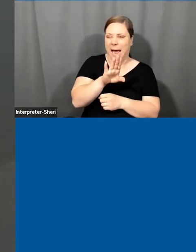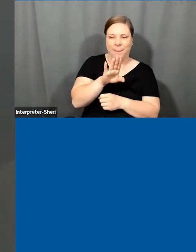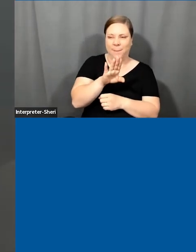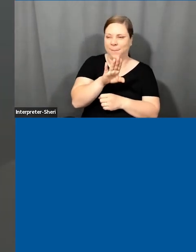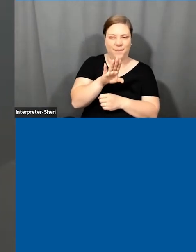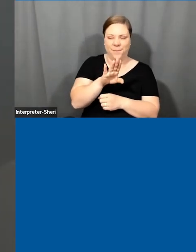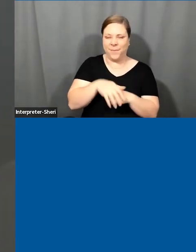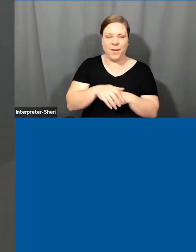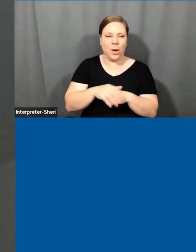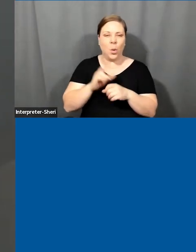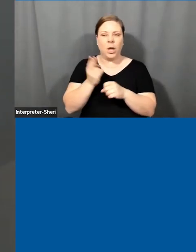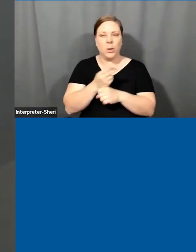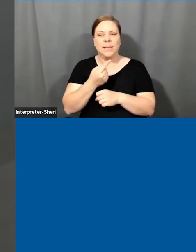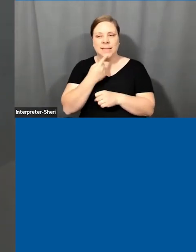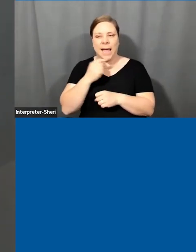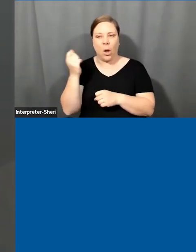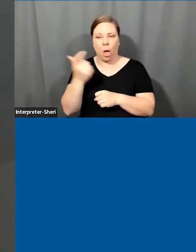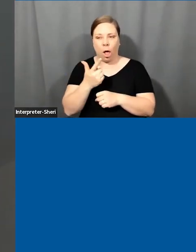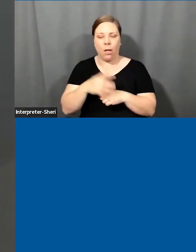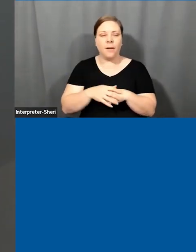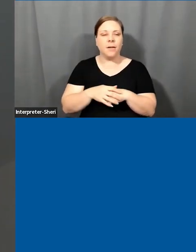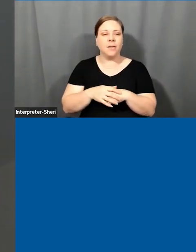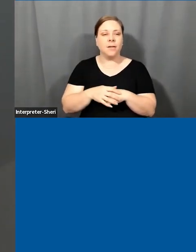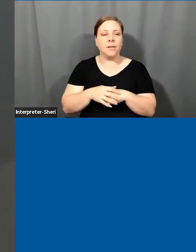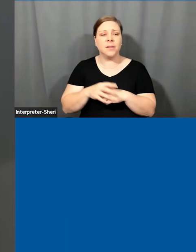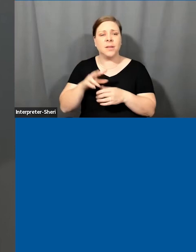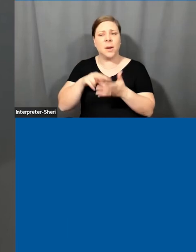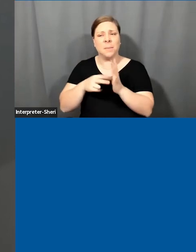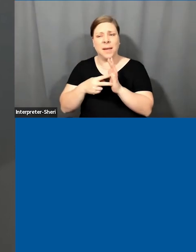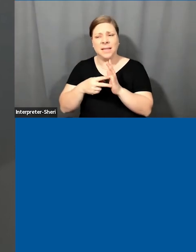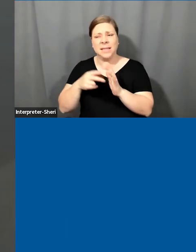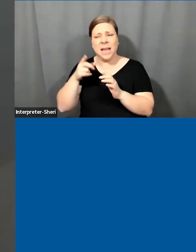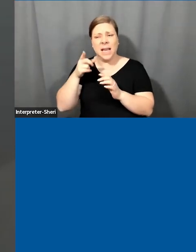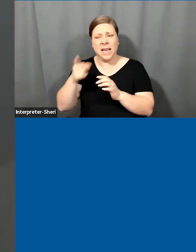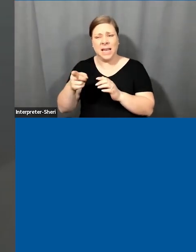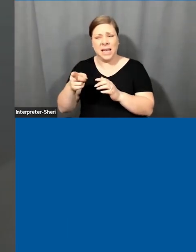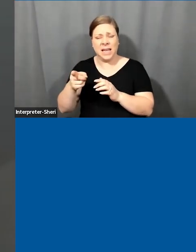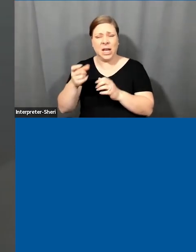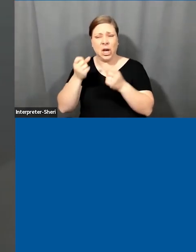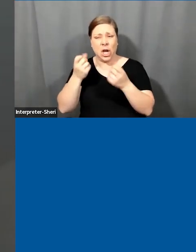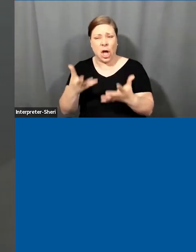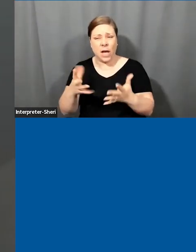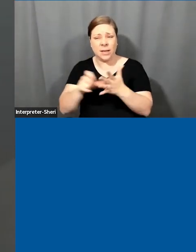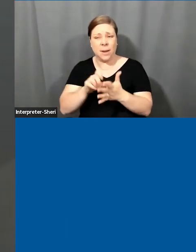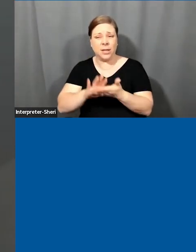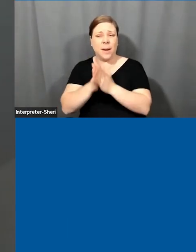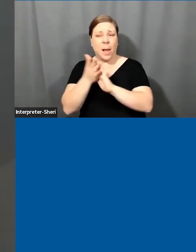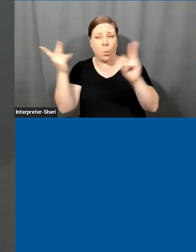but what he ended up doing was making that page actually horrifyingly horribly hard for a person who was a keyboard-only user